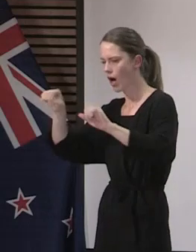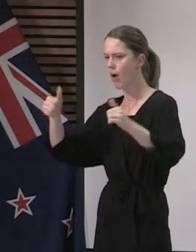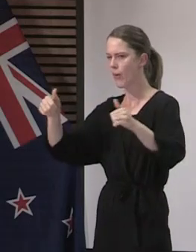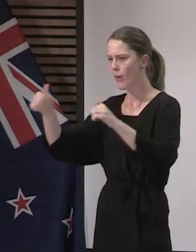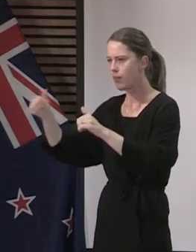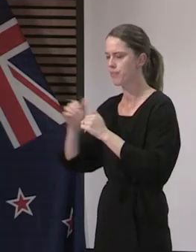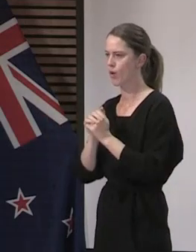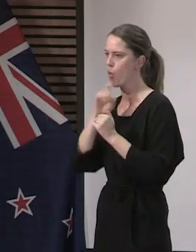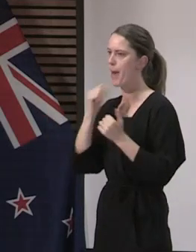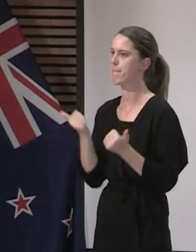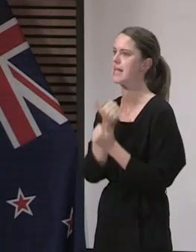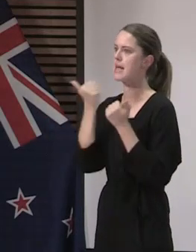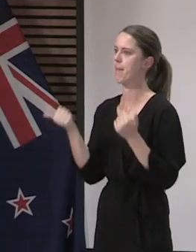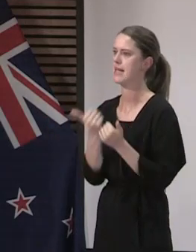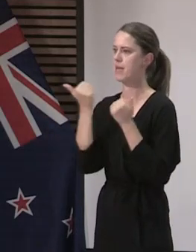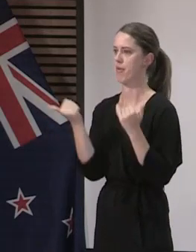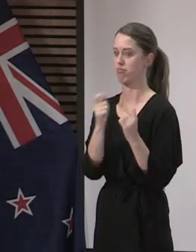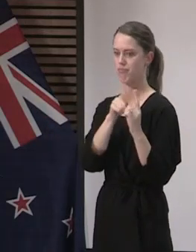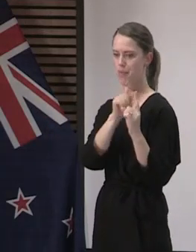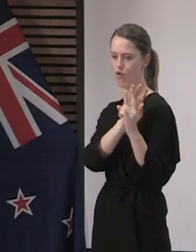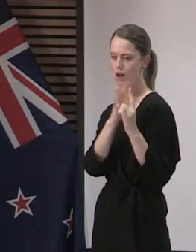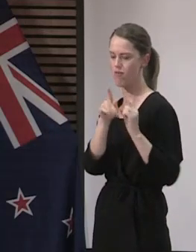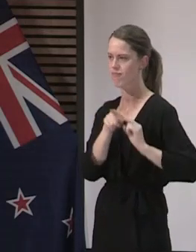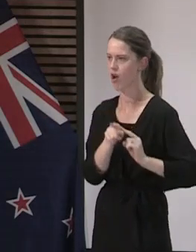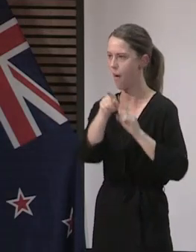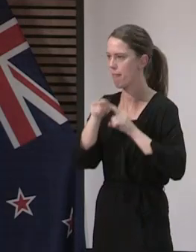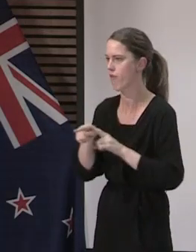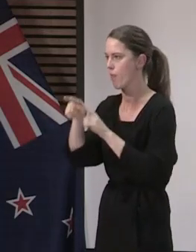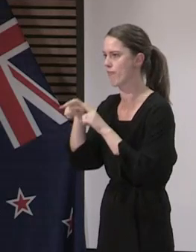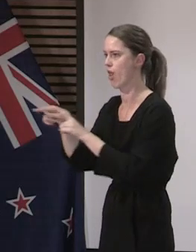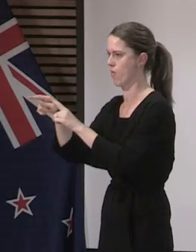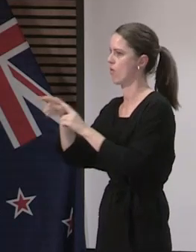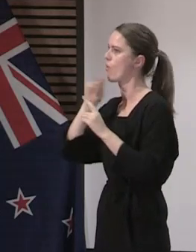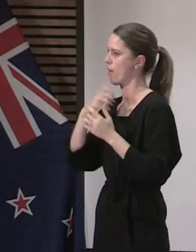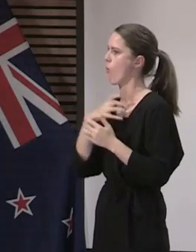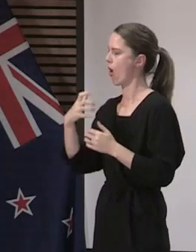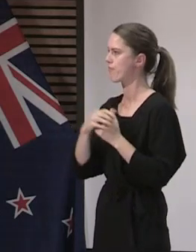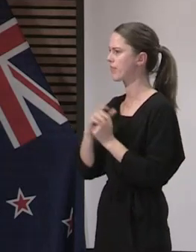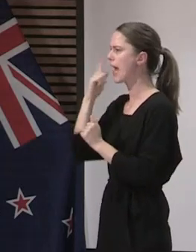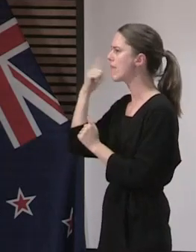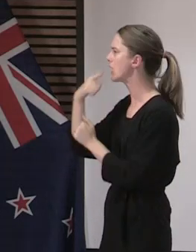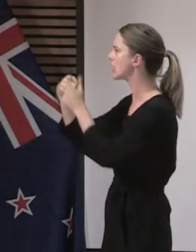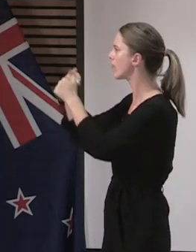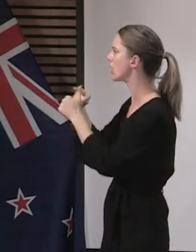including giving confidence that we are reaching isolated,